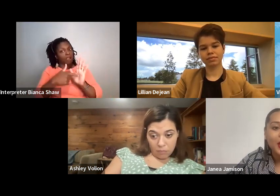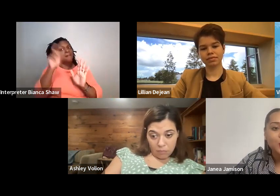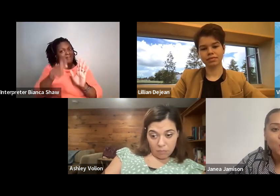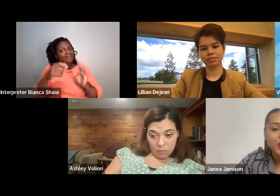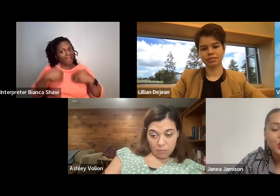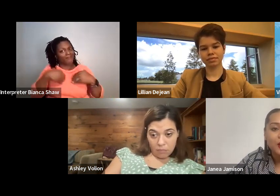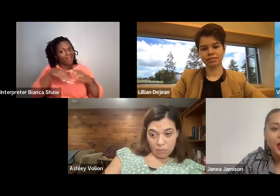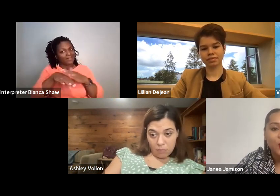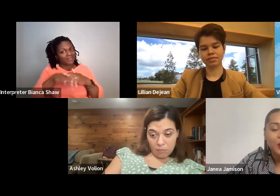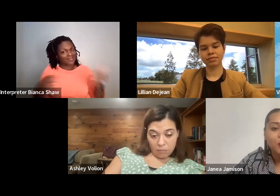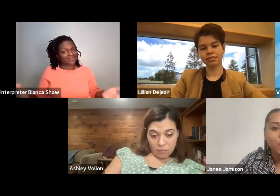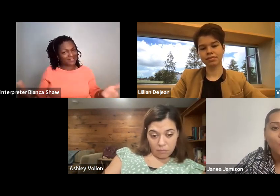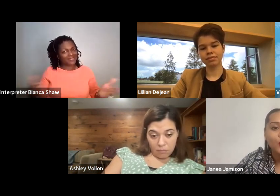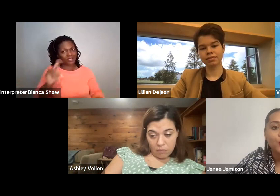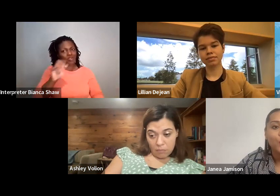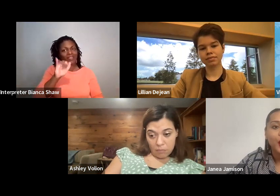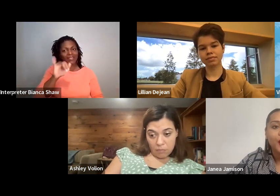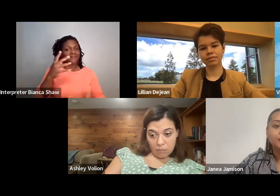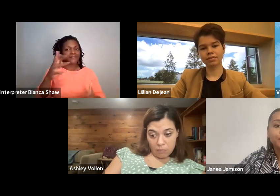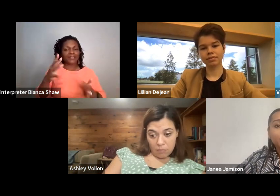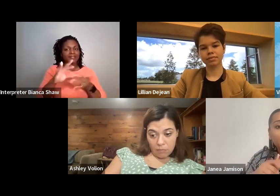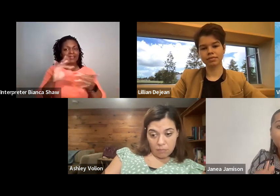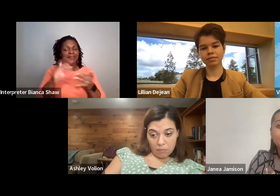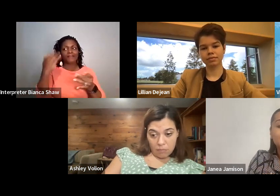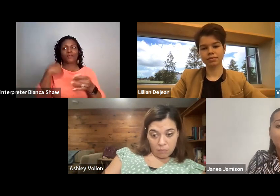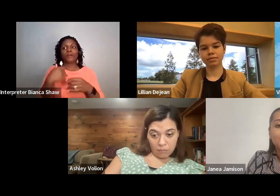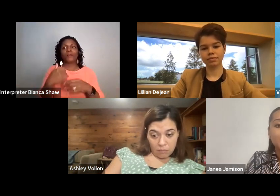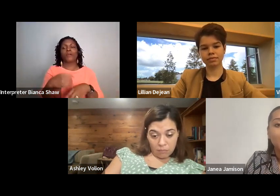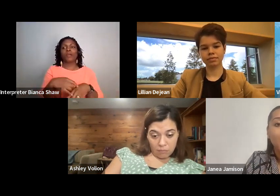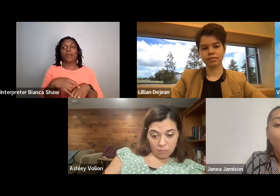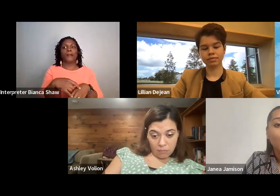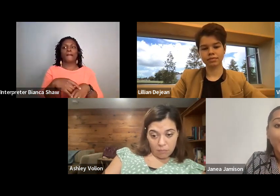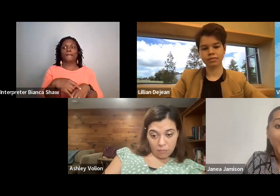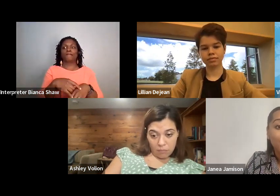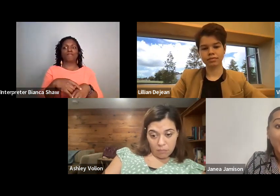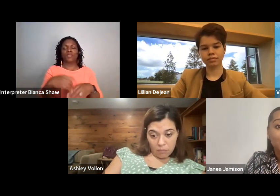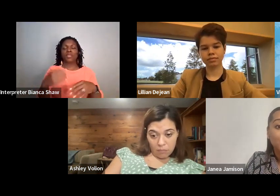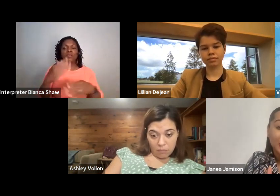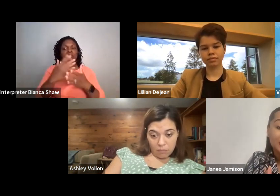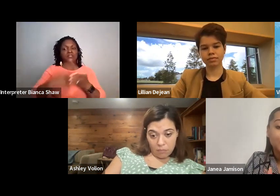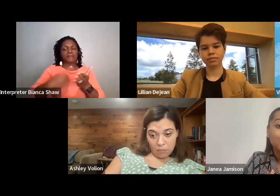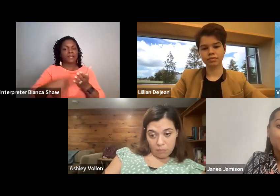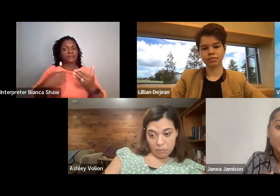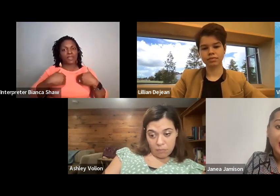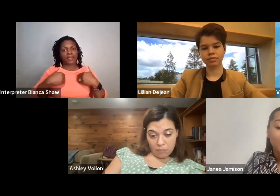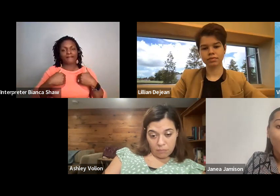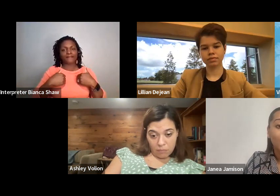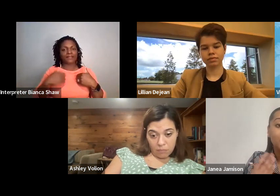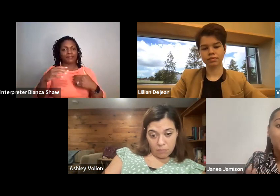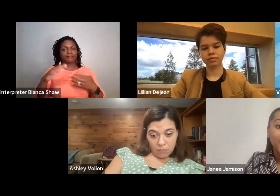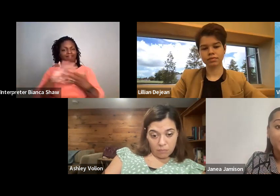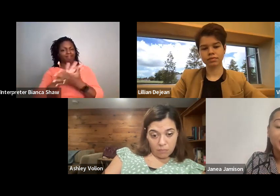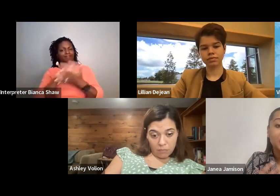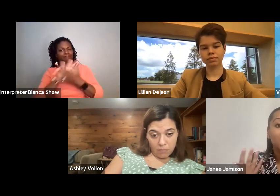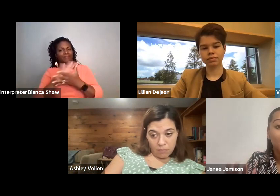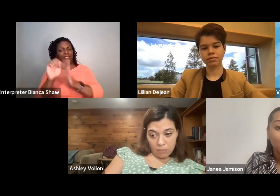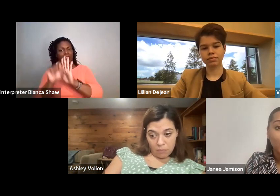As Tory shared light on it before you know there is sometimes a great area as well leads to state law in comparison to Federal law.